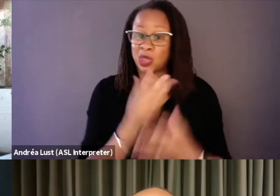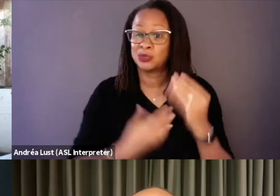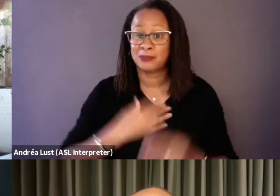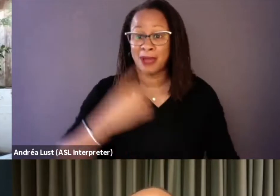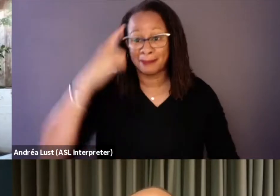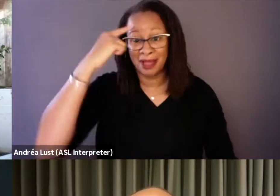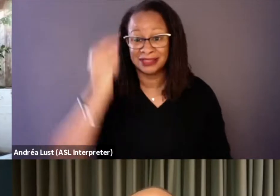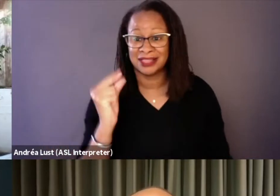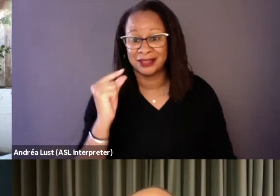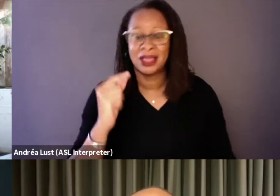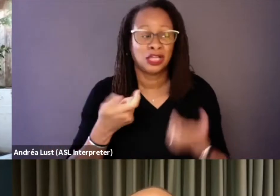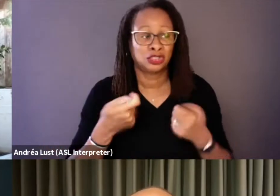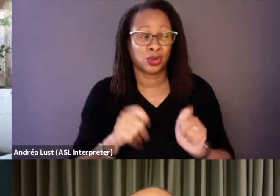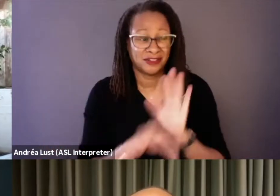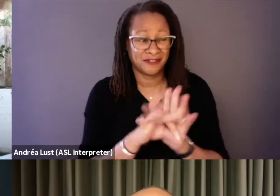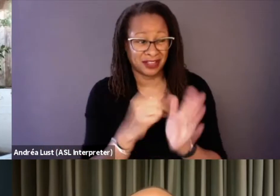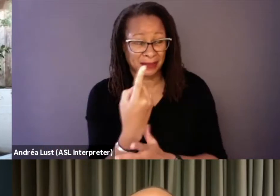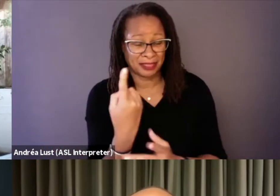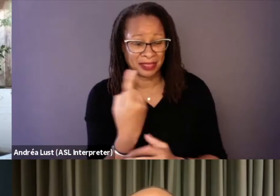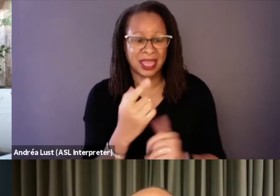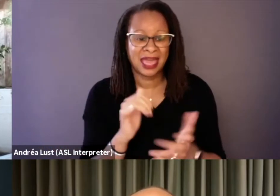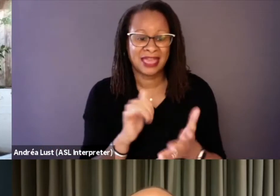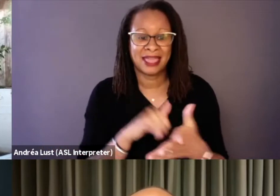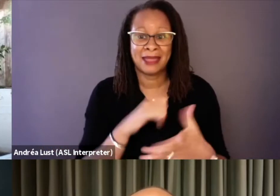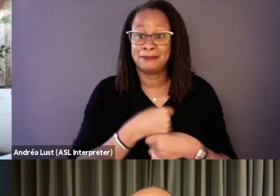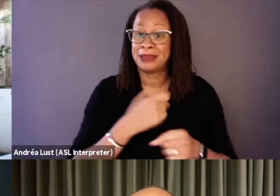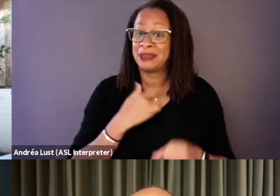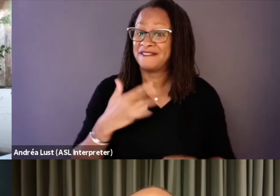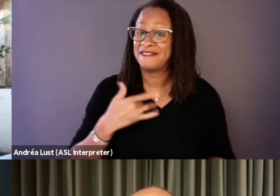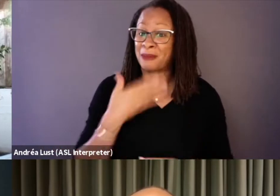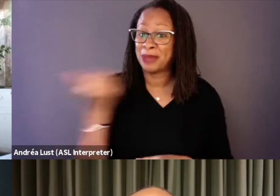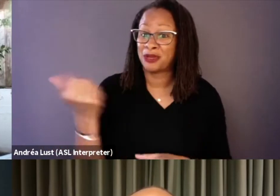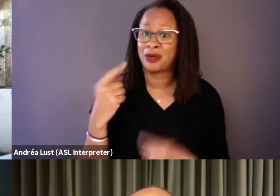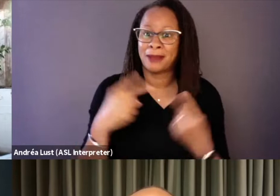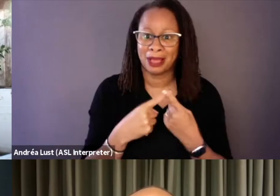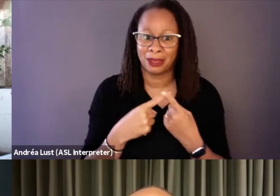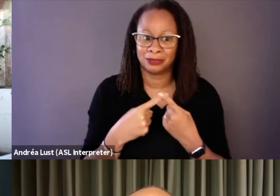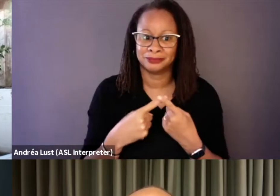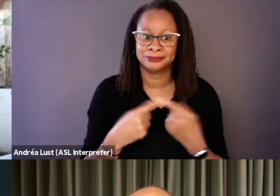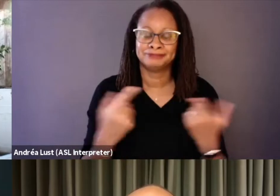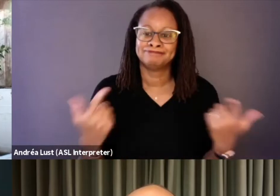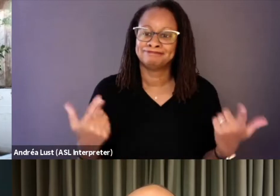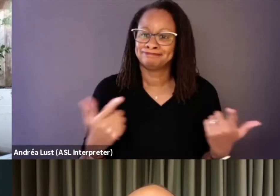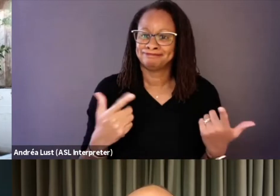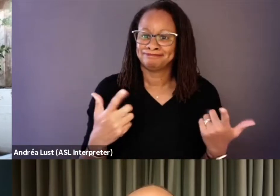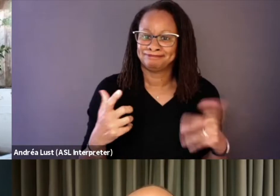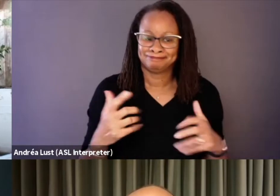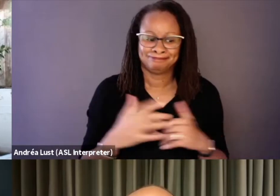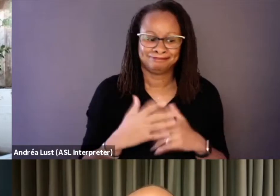find something that would make me feel better about how I was spending my time